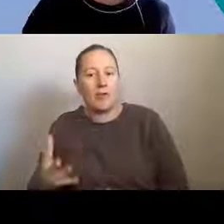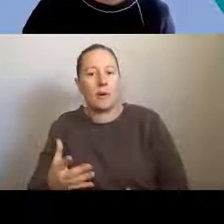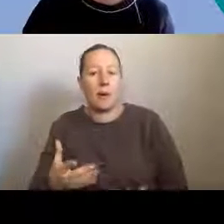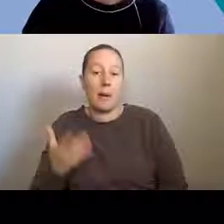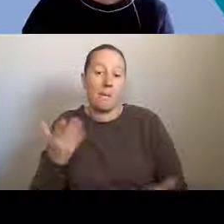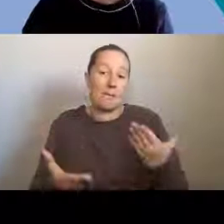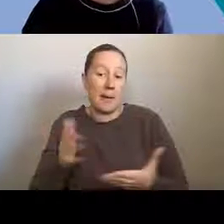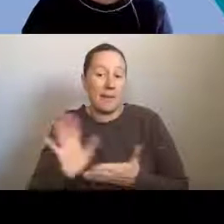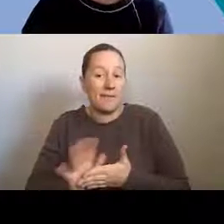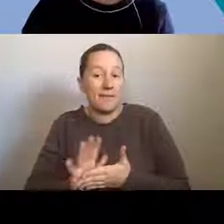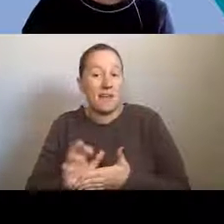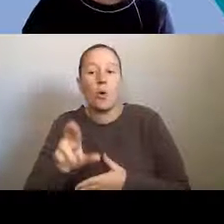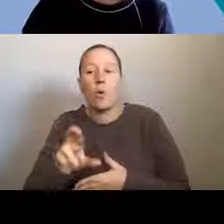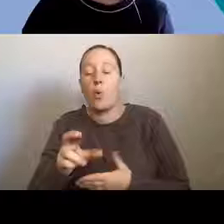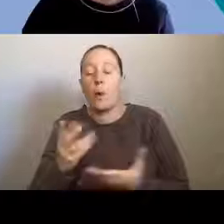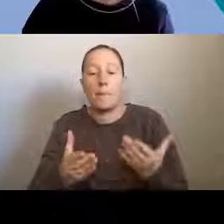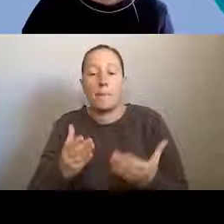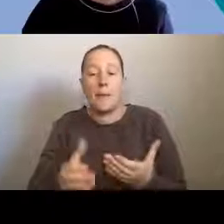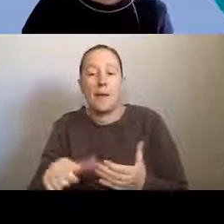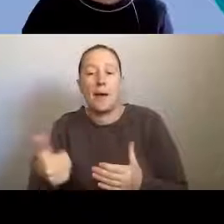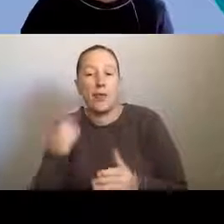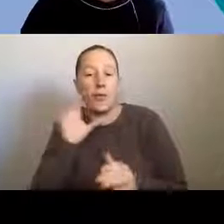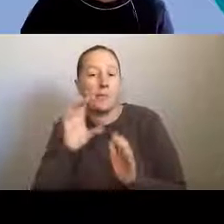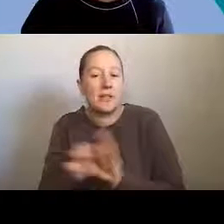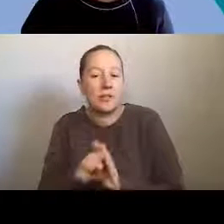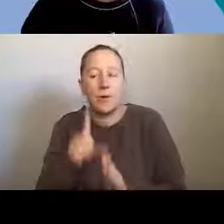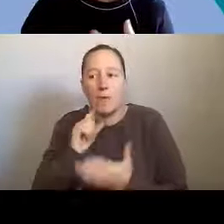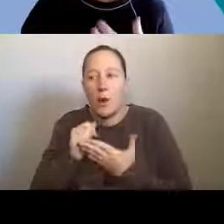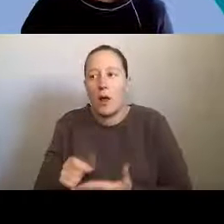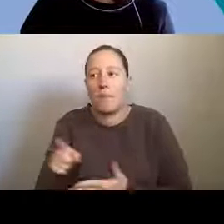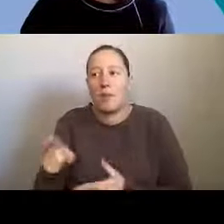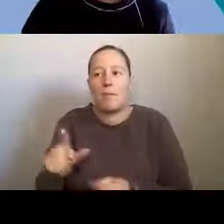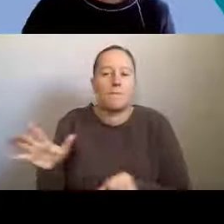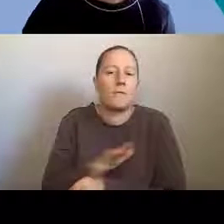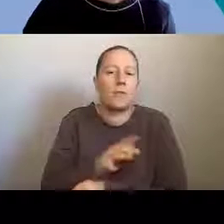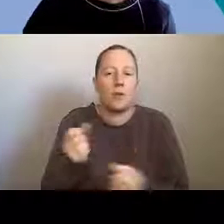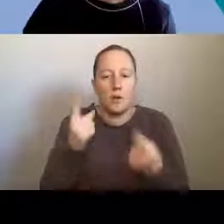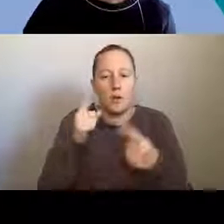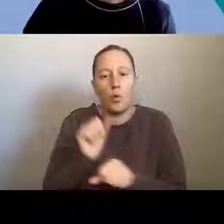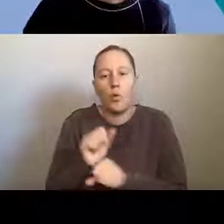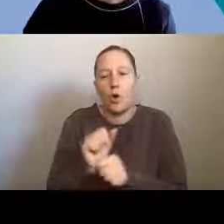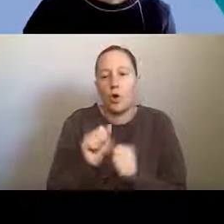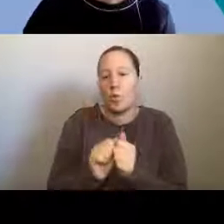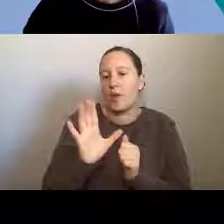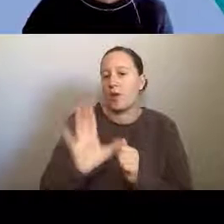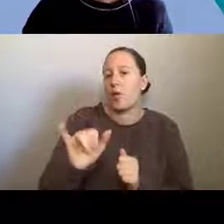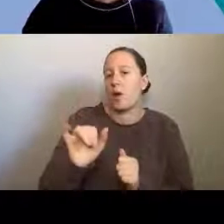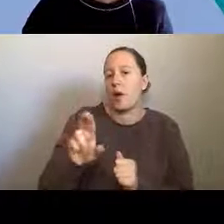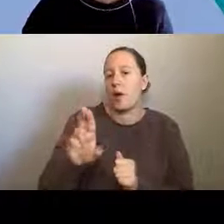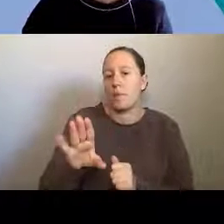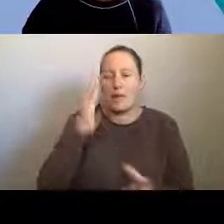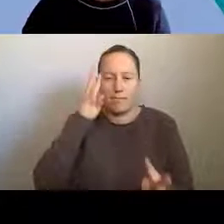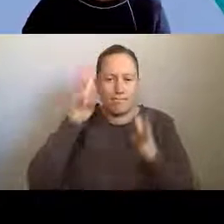or another helpful graphic or something related. So work with your IRB and be creative and thoughtful